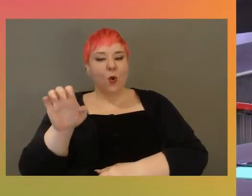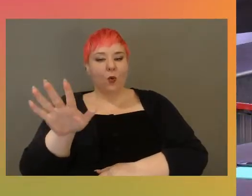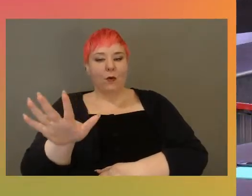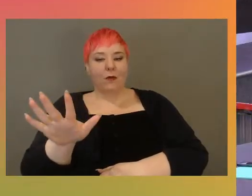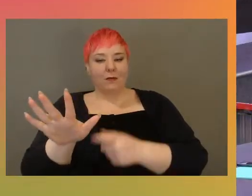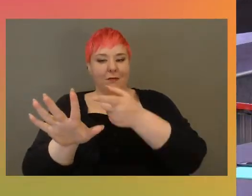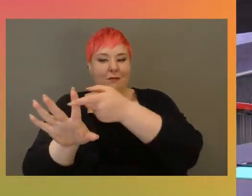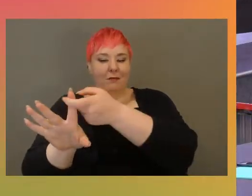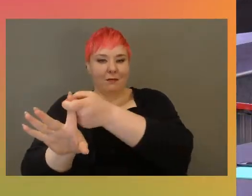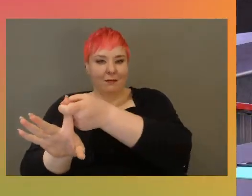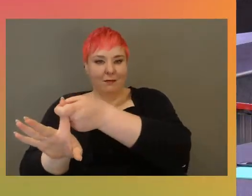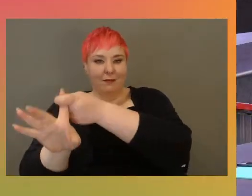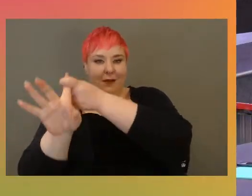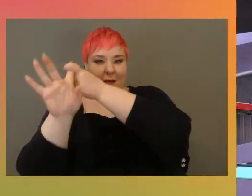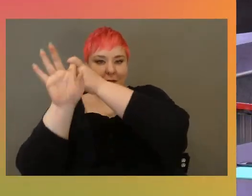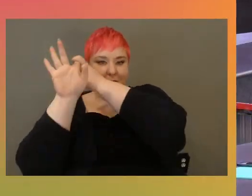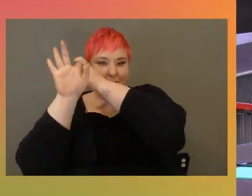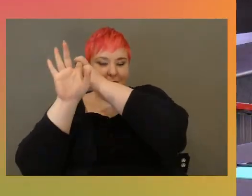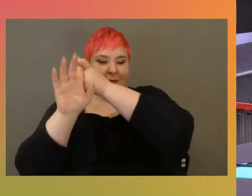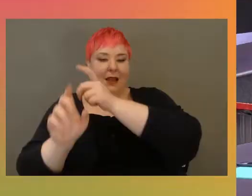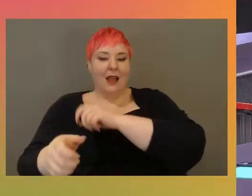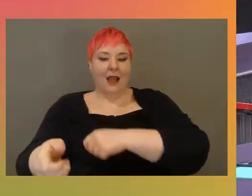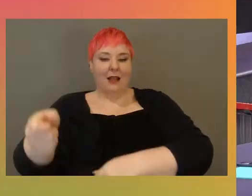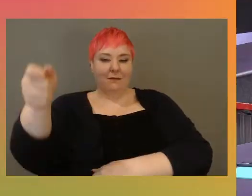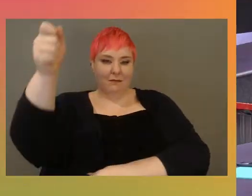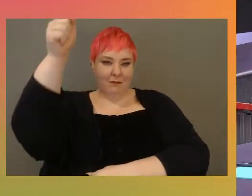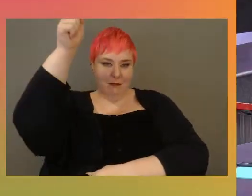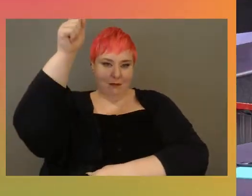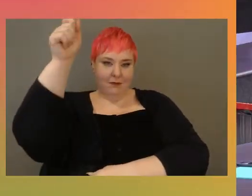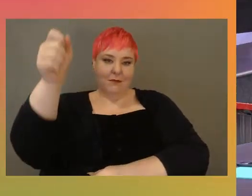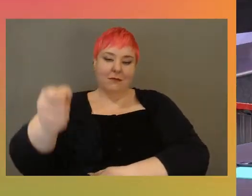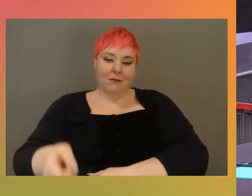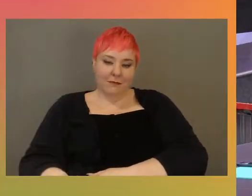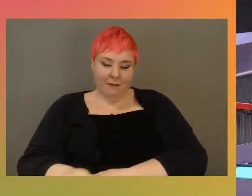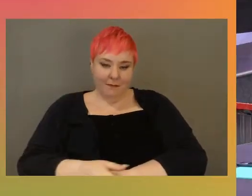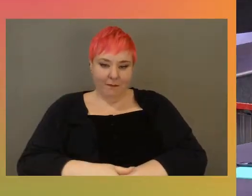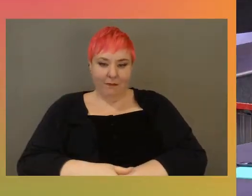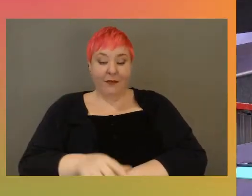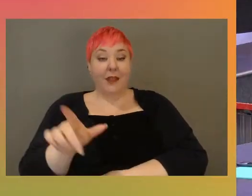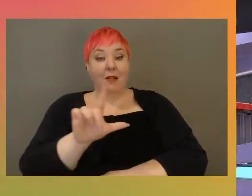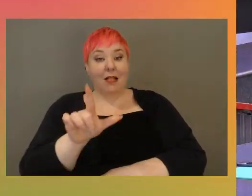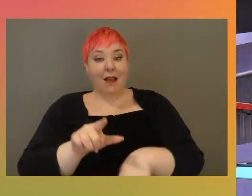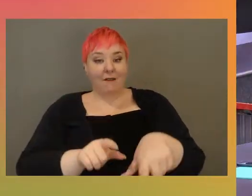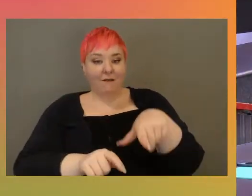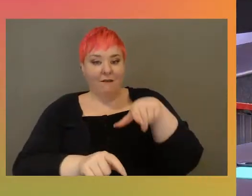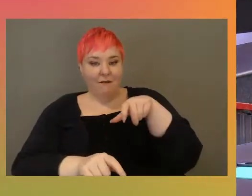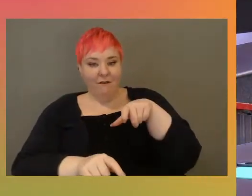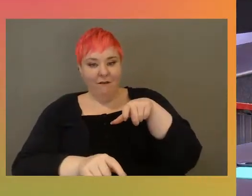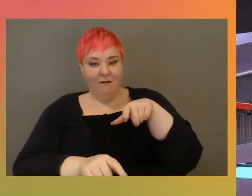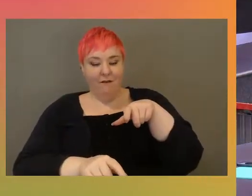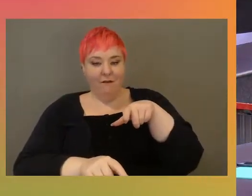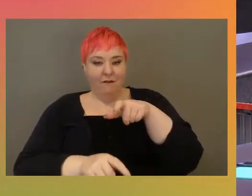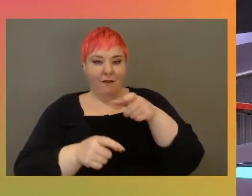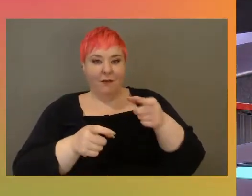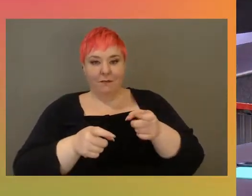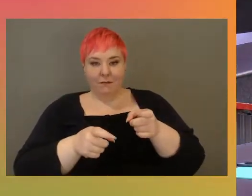HUG THIS LEG INTO THE CHEST. FOR THOSE WHO CAN, HOLD THE BIG TOE. PULL THE KNEE BACK, ANY AMOUNT,